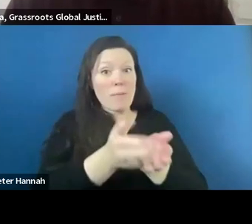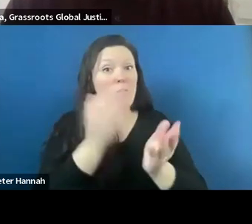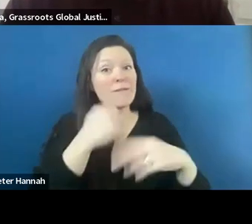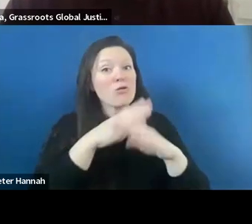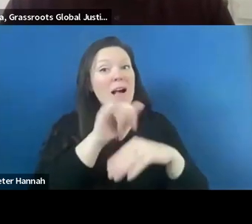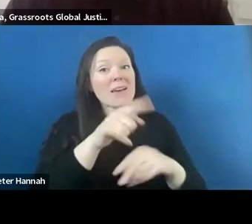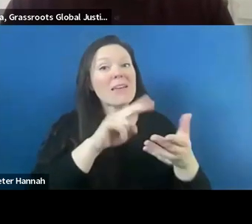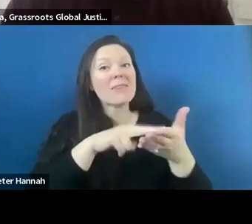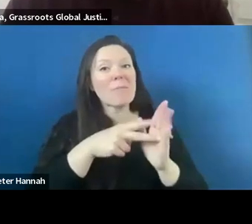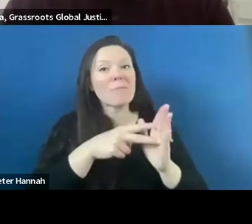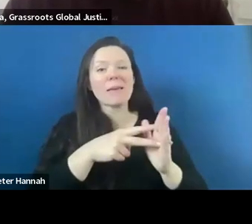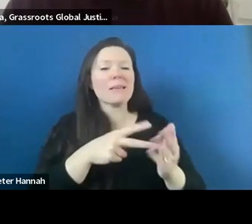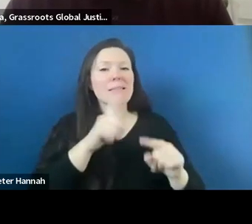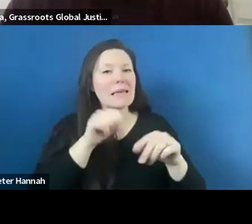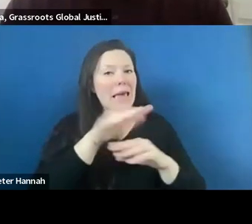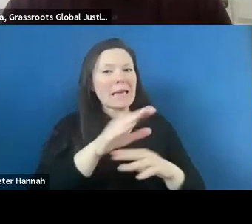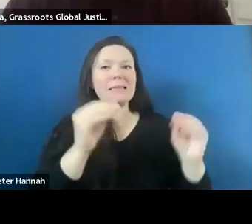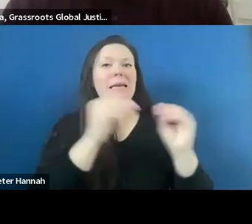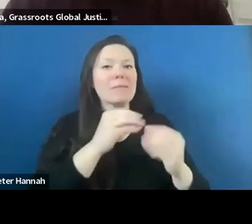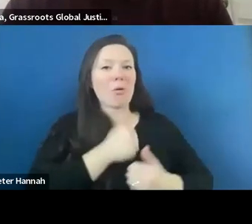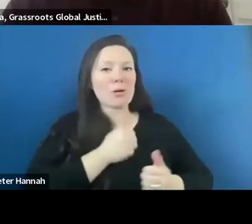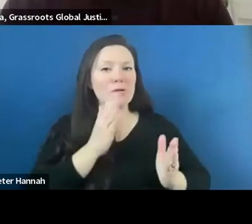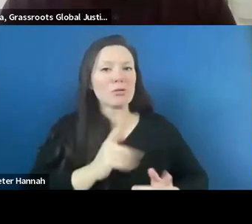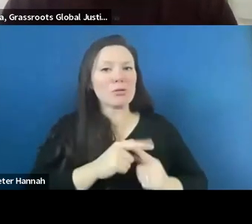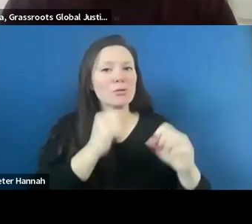of military equipment and human beings is something that can be stopped.